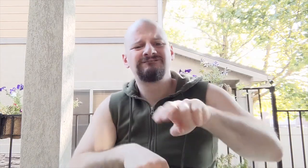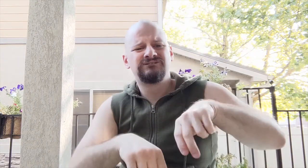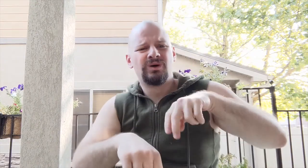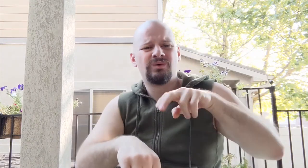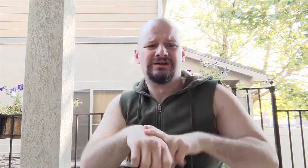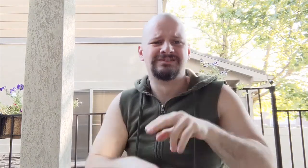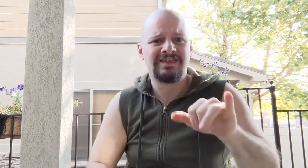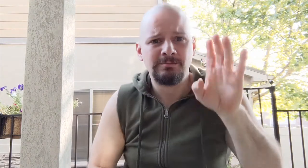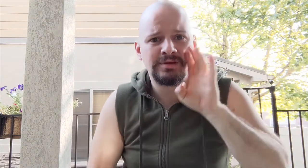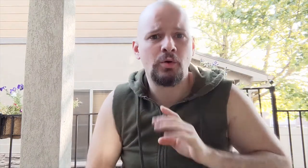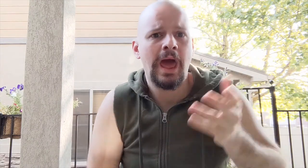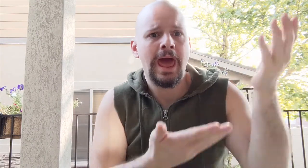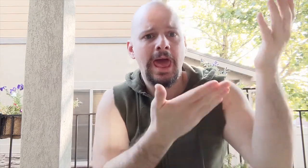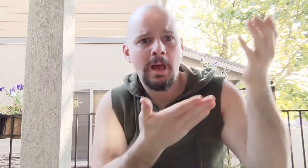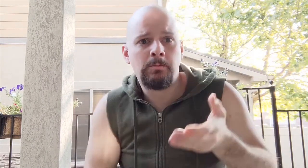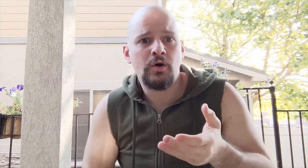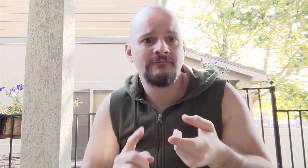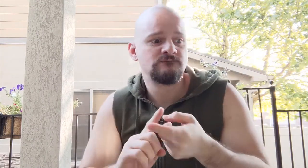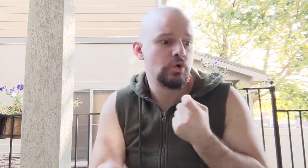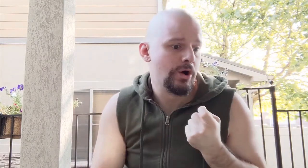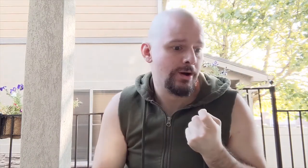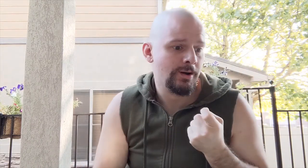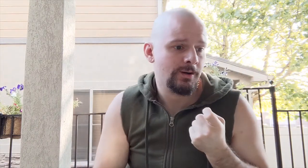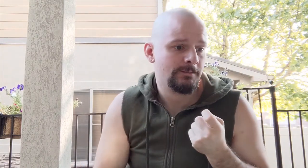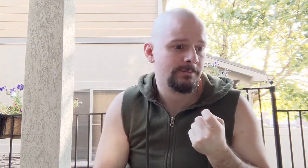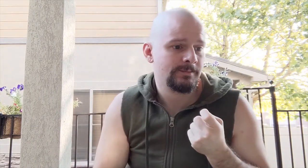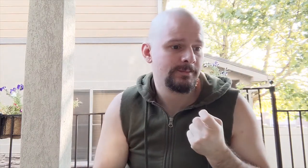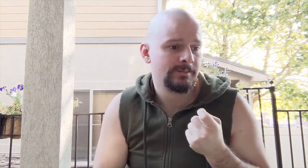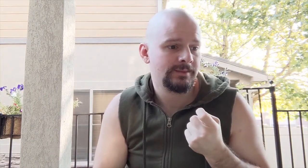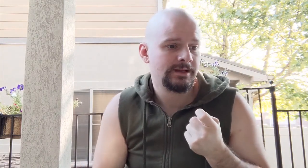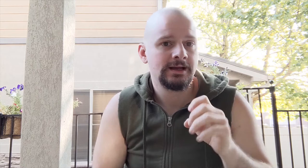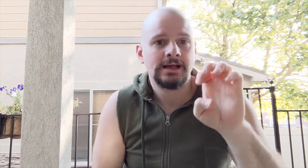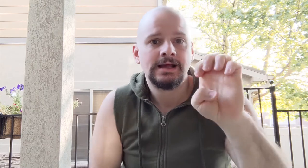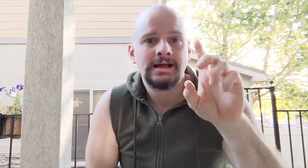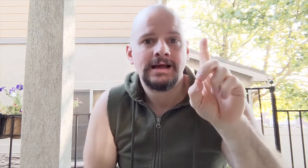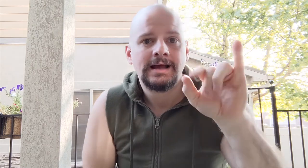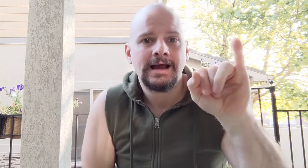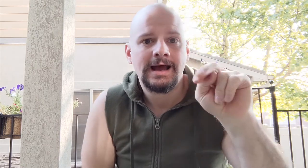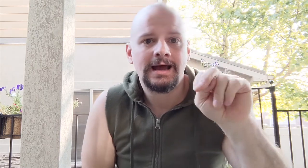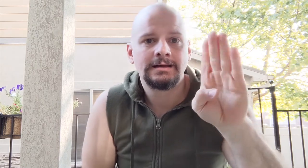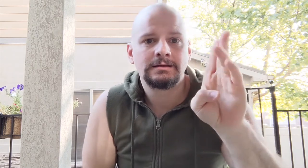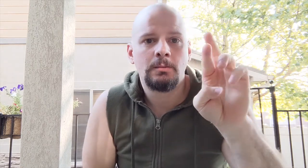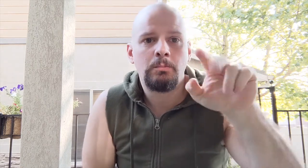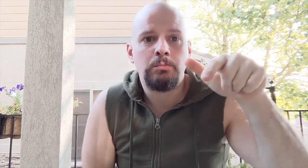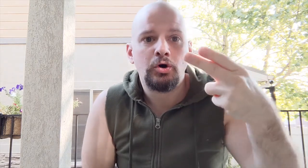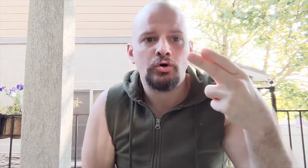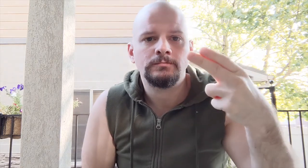Of course, the beer was imported from Edinburg.